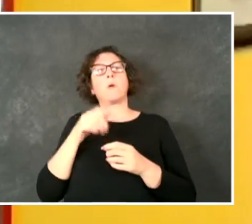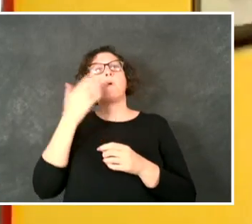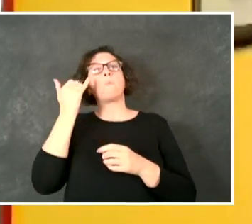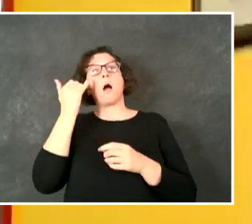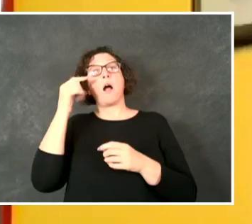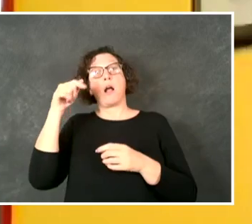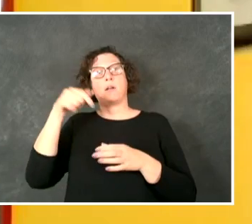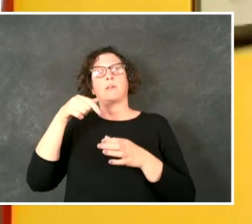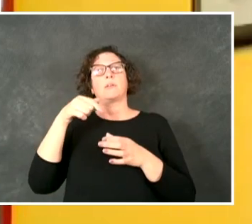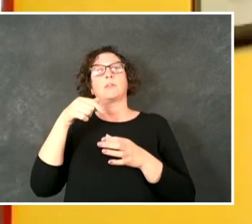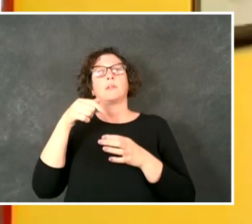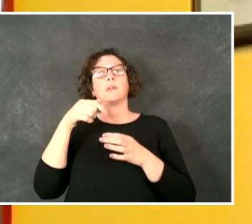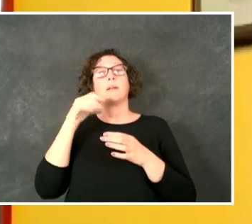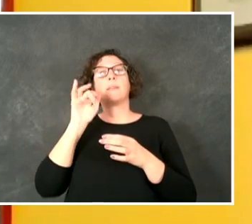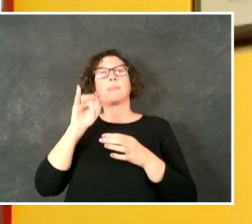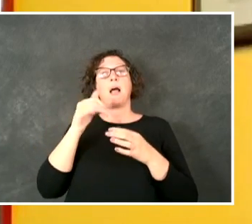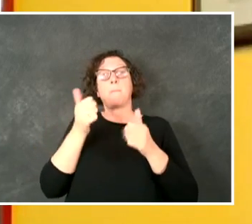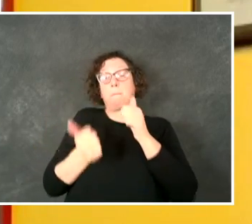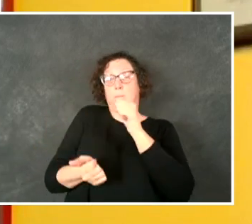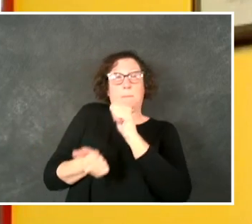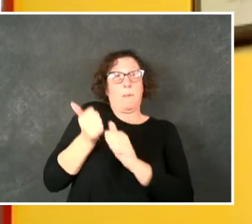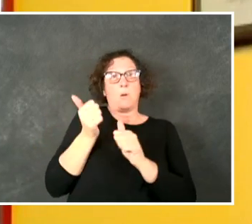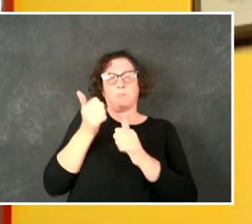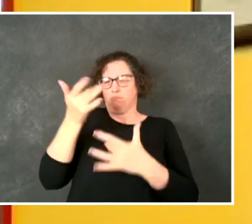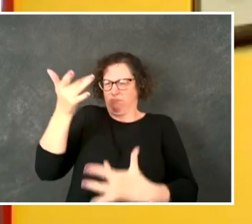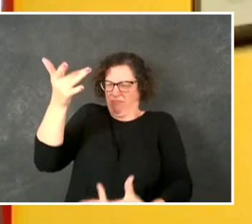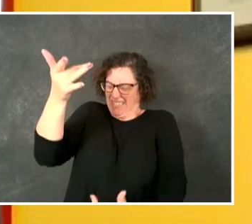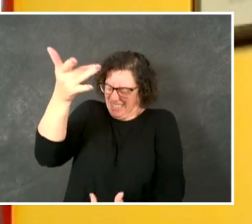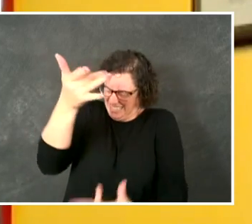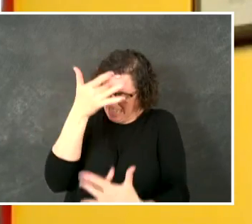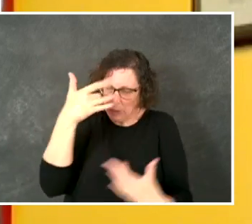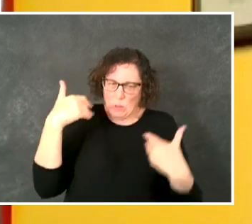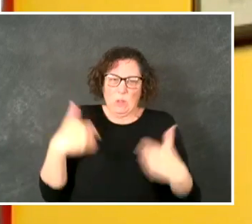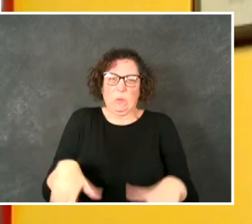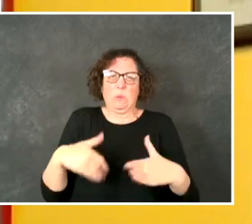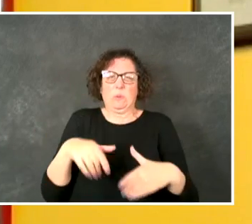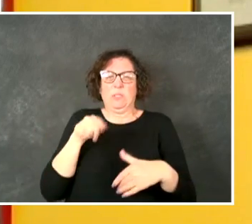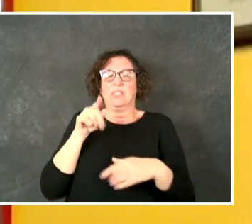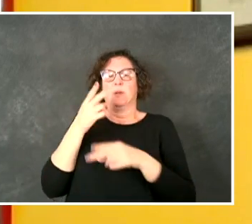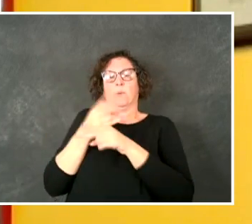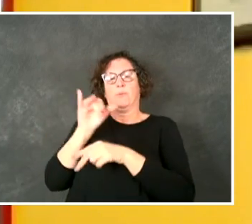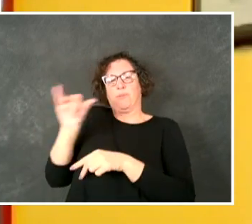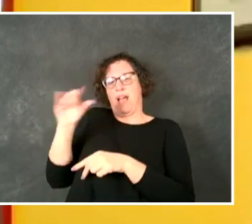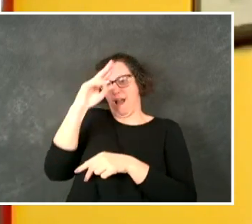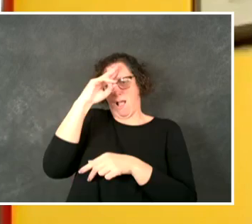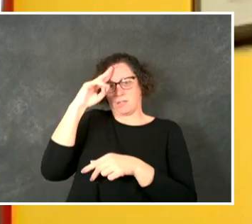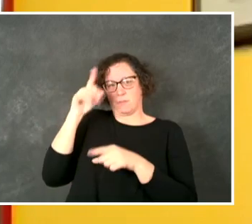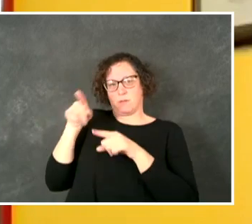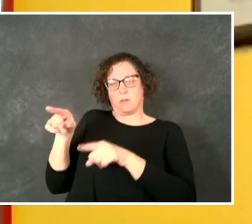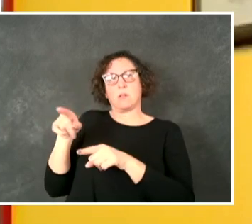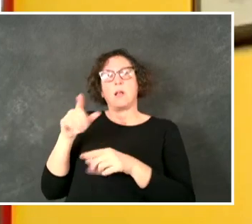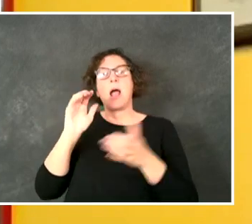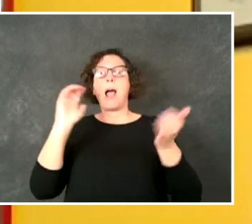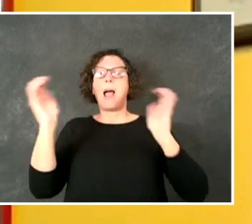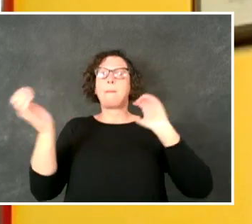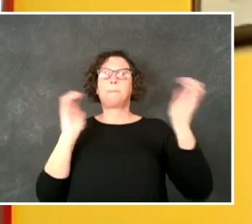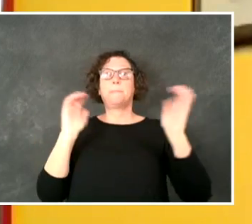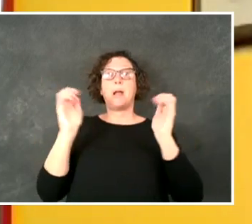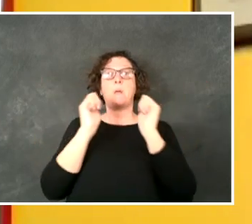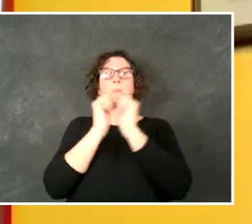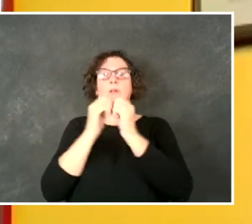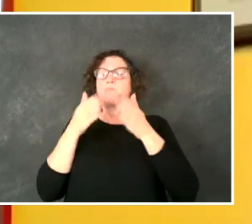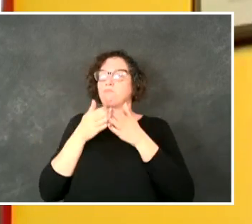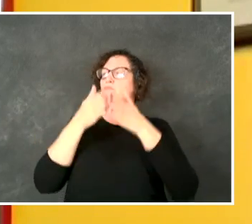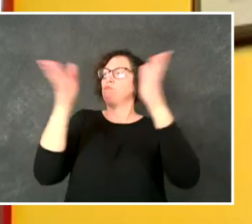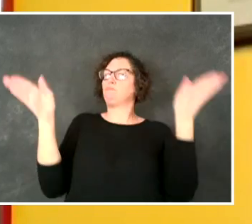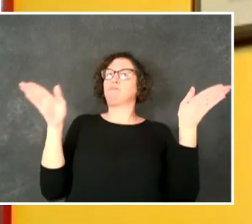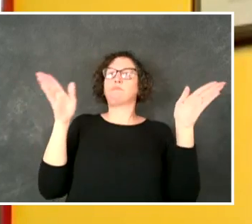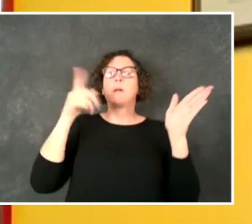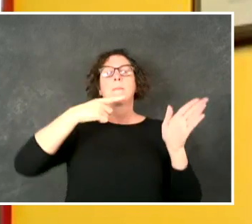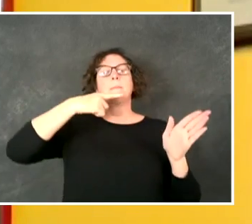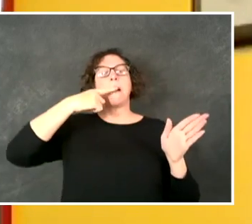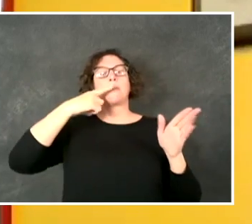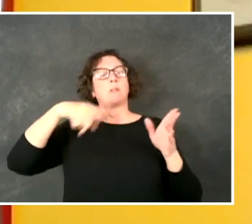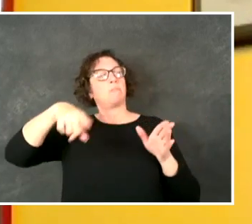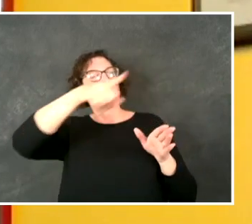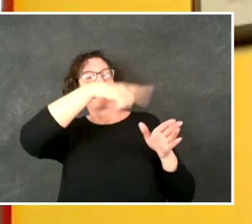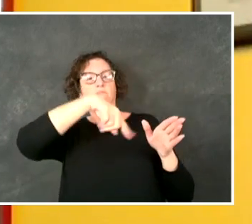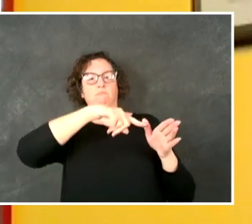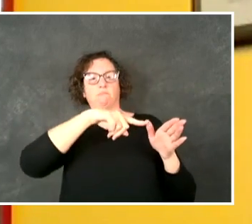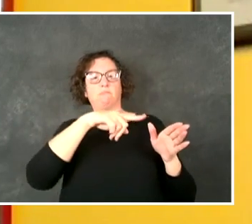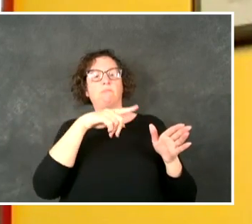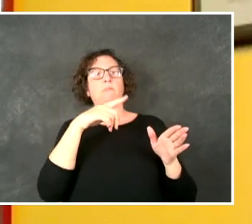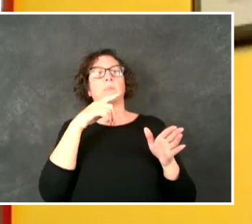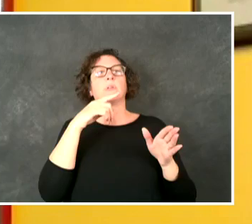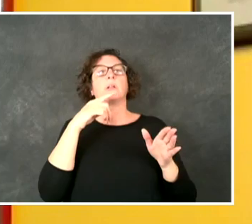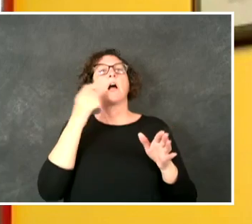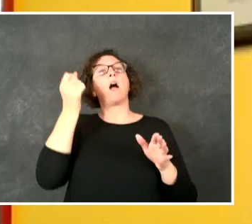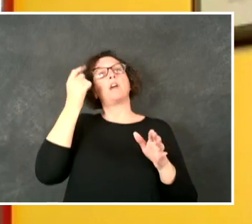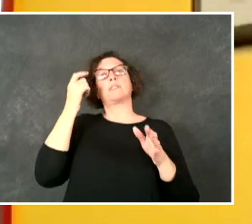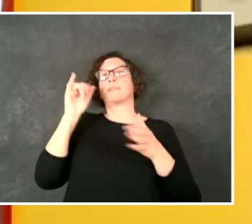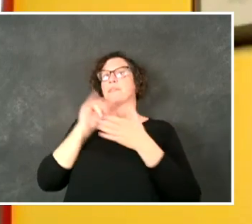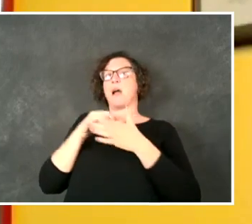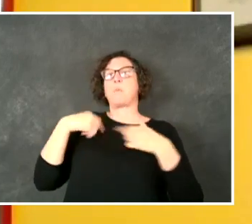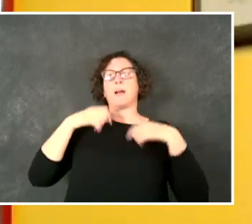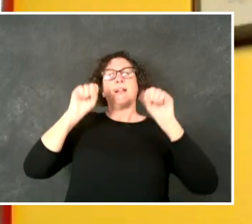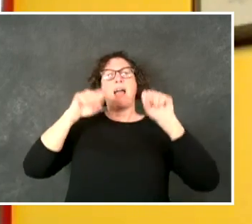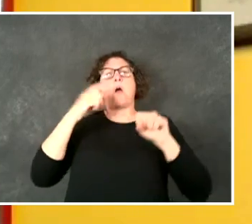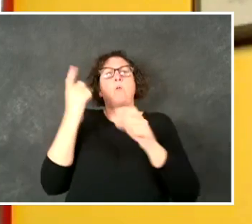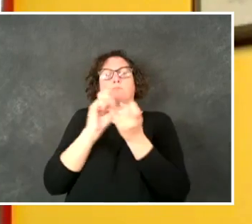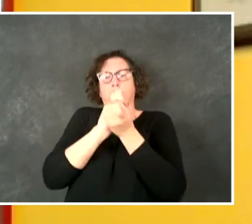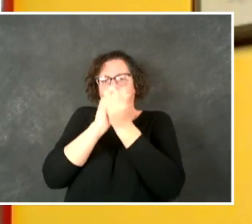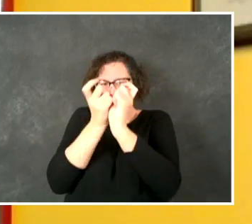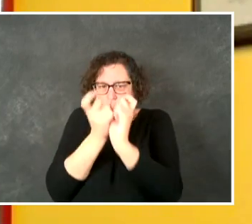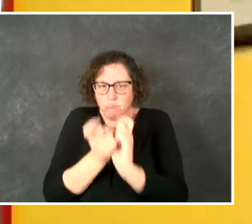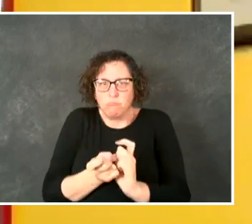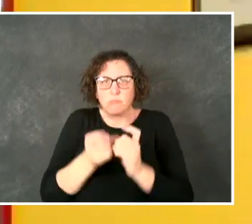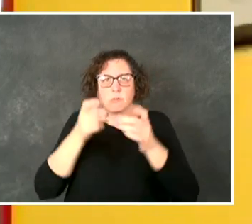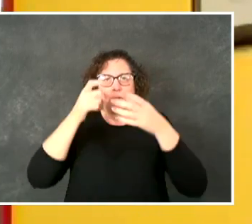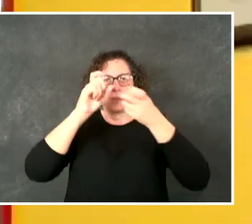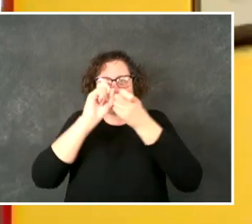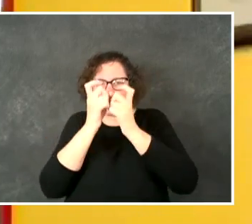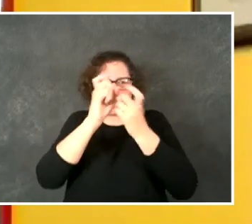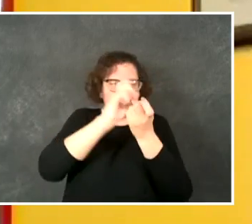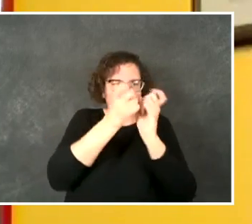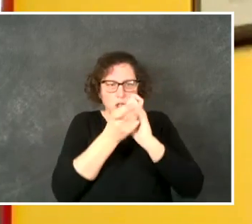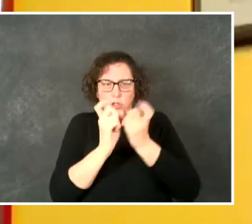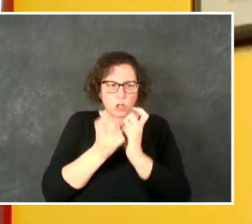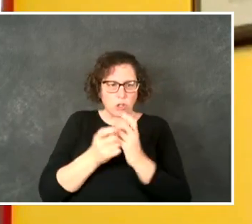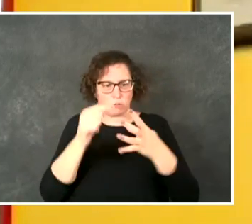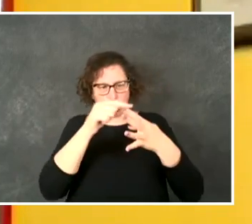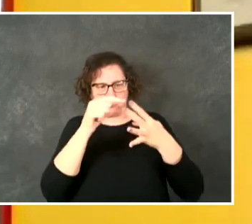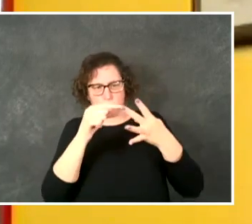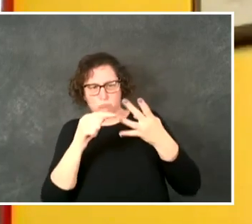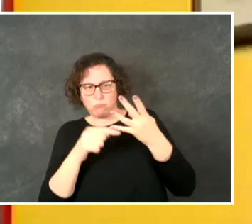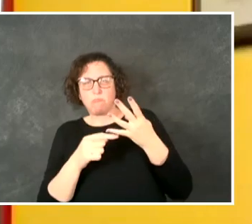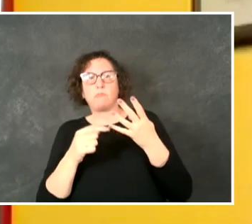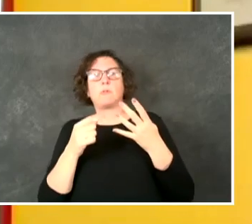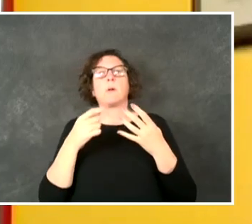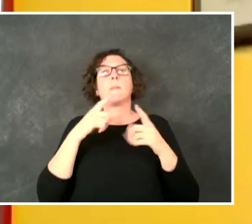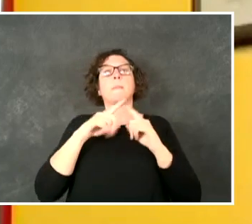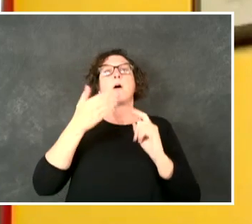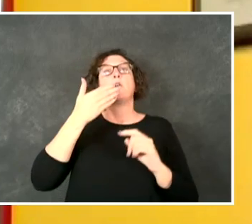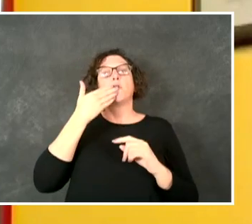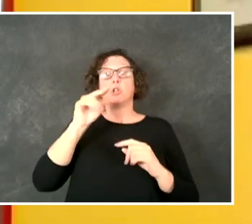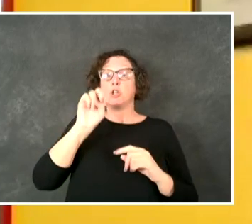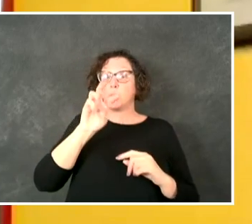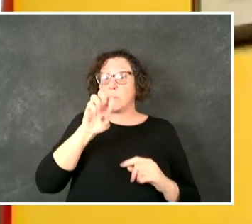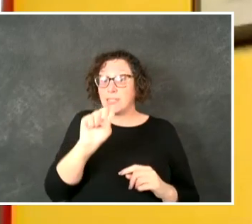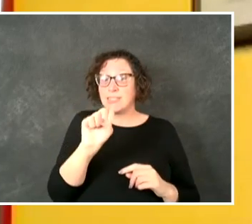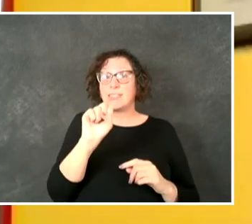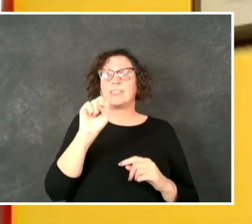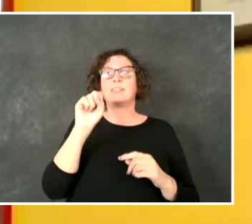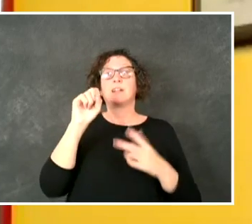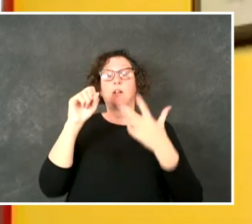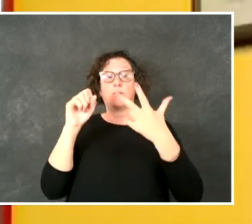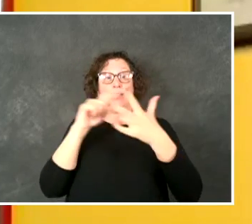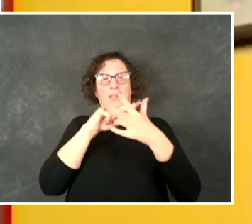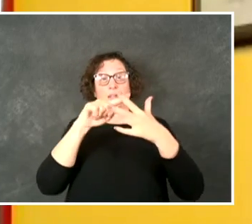WE LOOK AT THEM